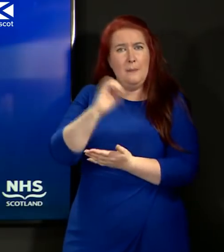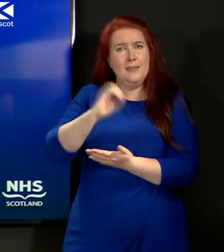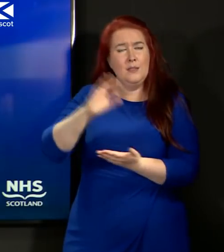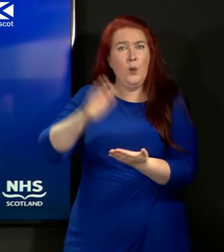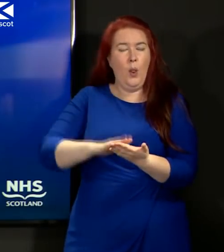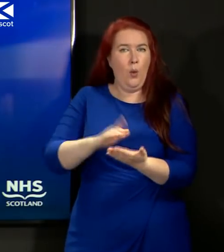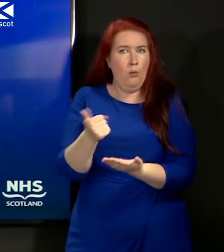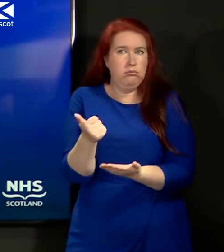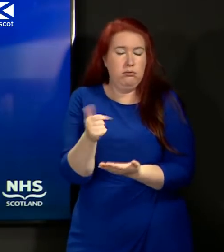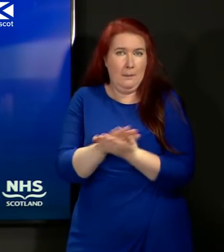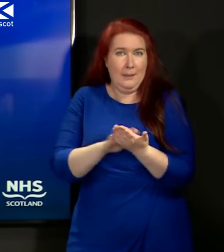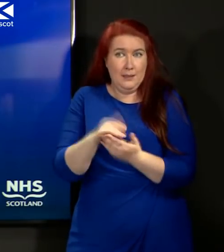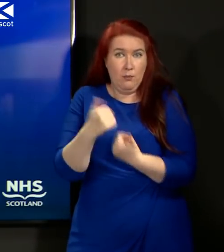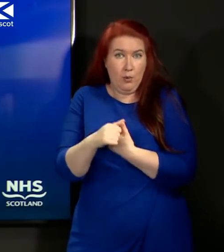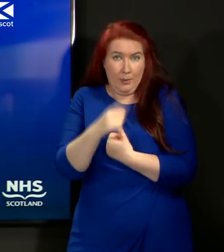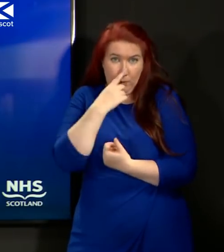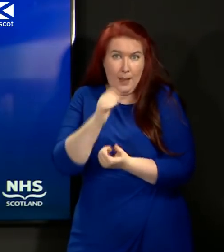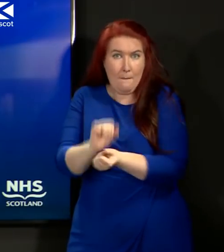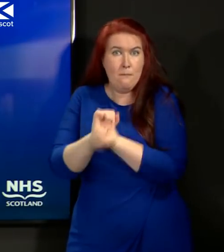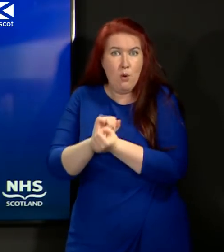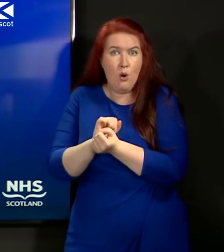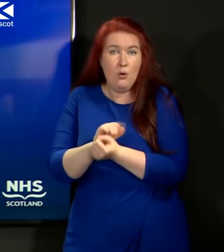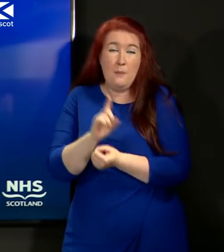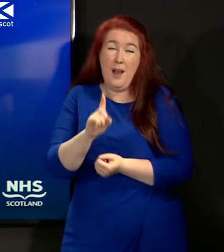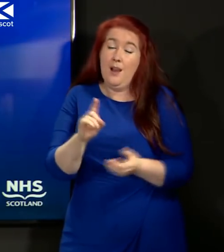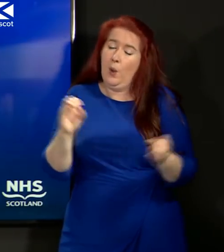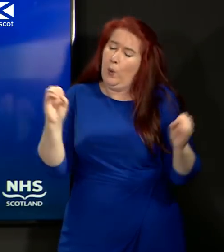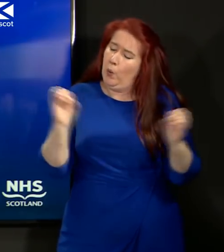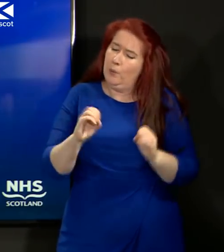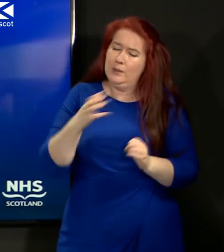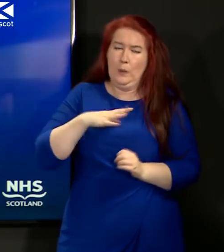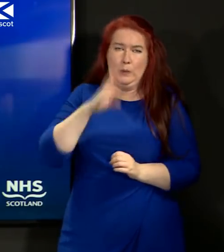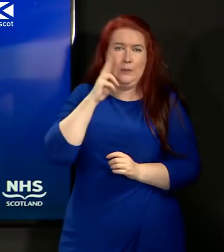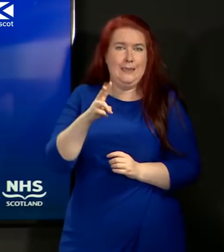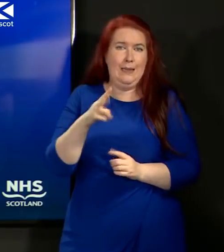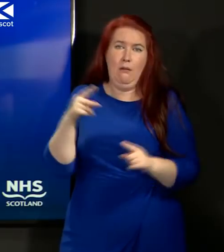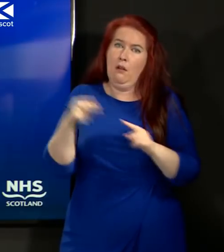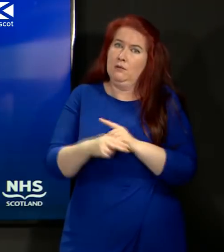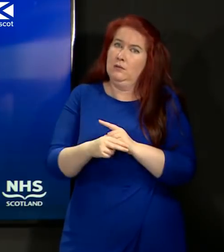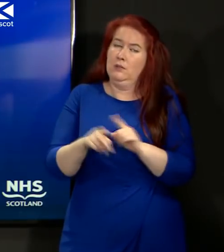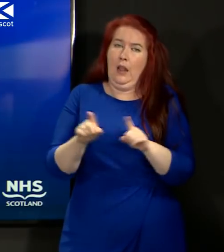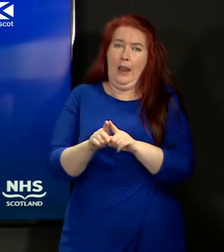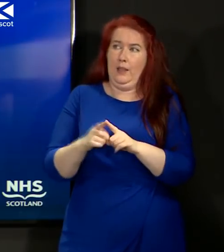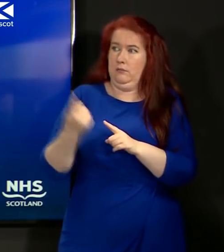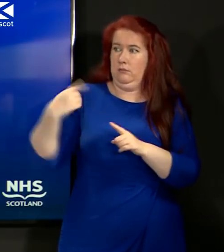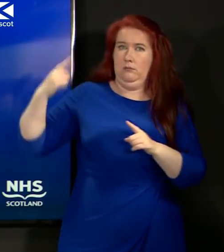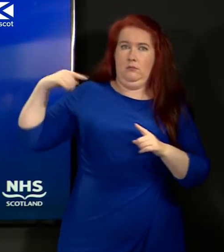do so. But nobody after nobody wants to see the kind of austerity cuts that we saw after